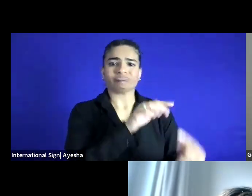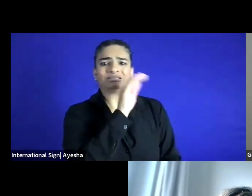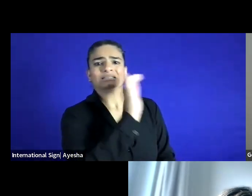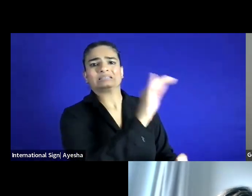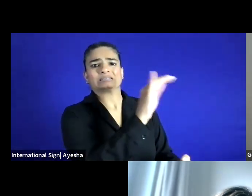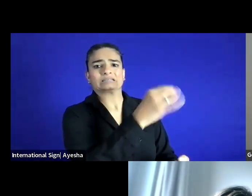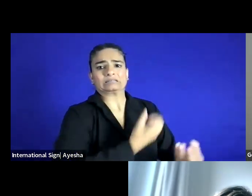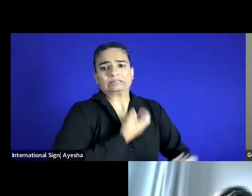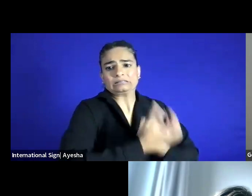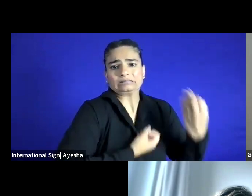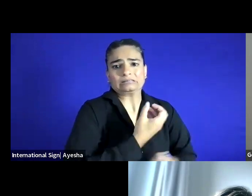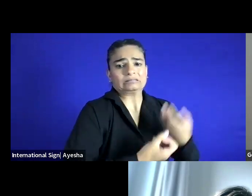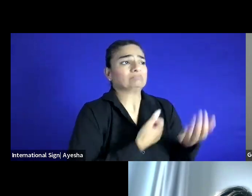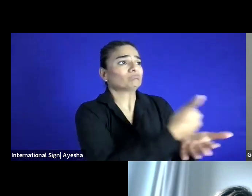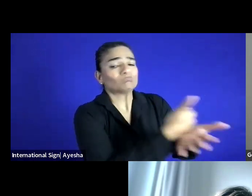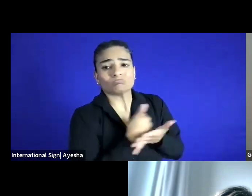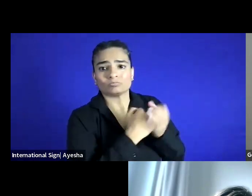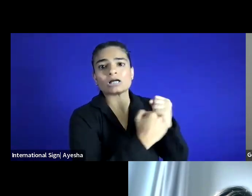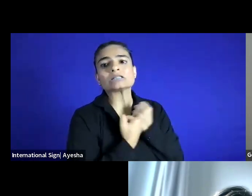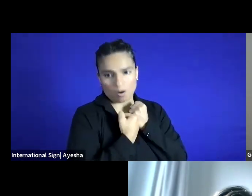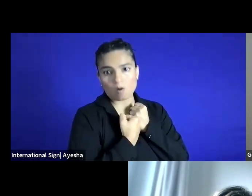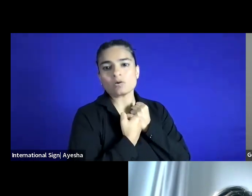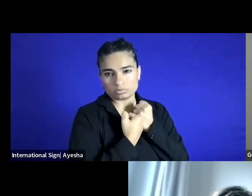So, we are really making sure that it's not just,